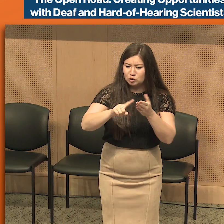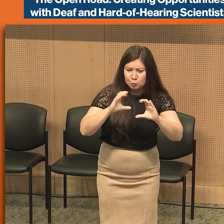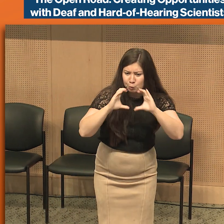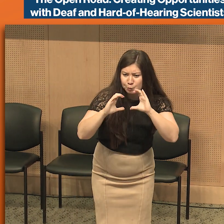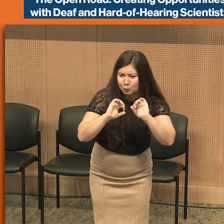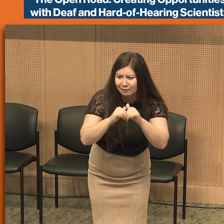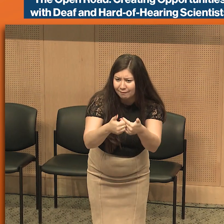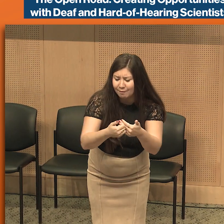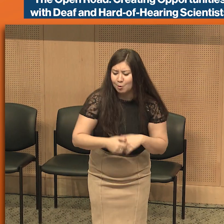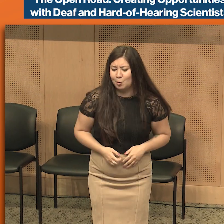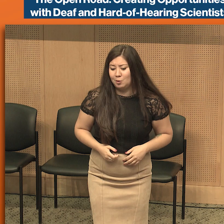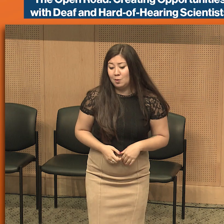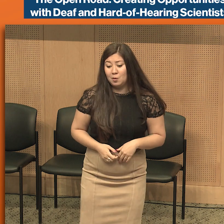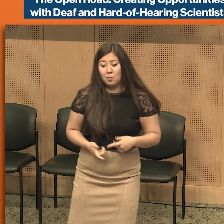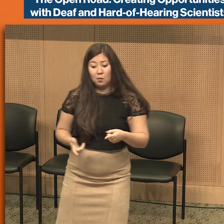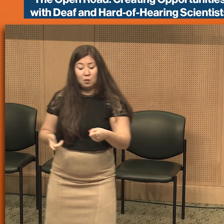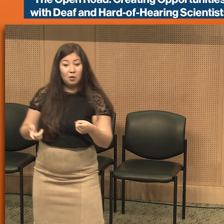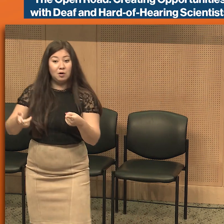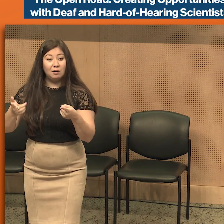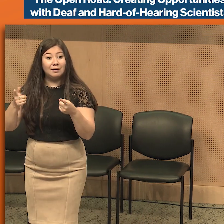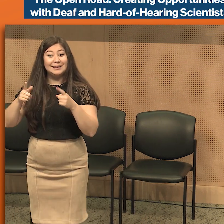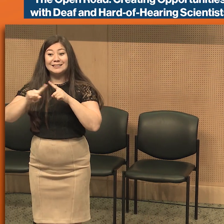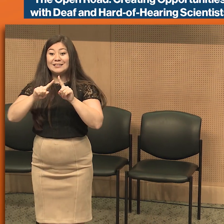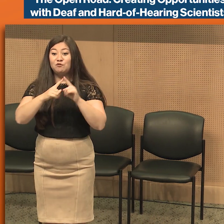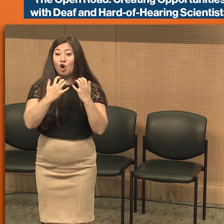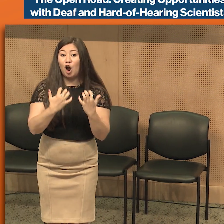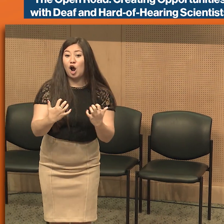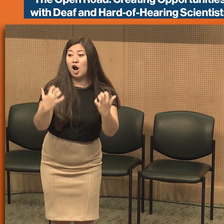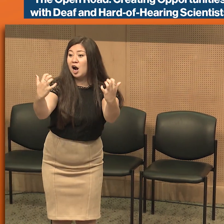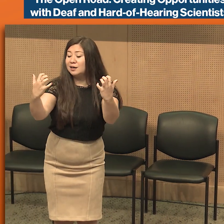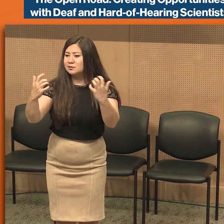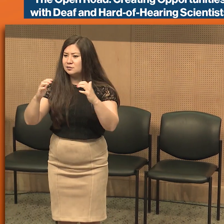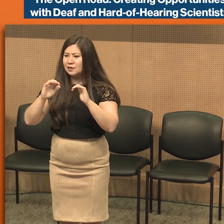But it can also describe our research to different audiences.